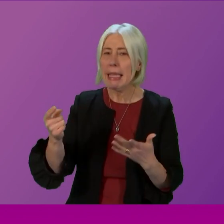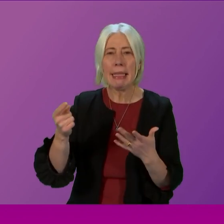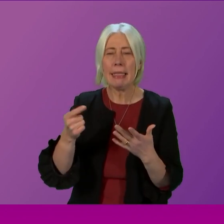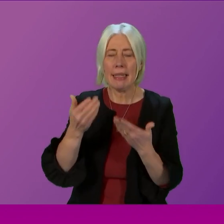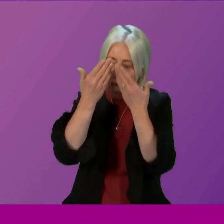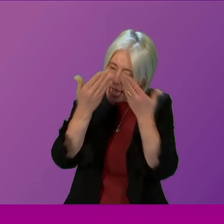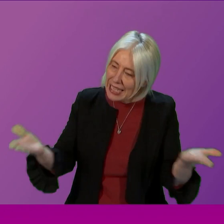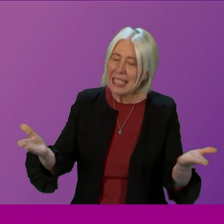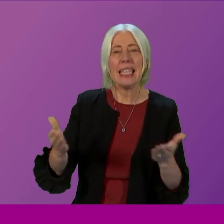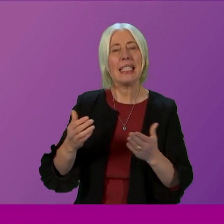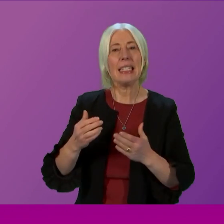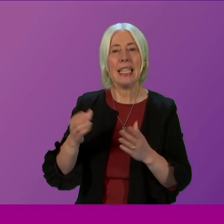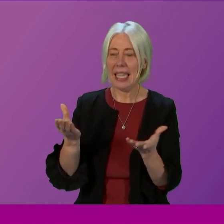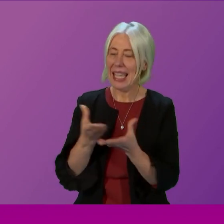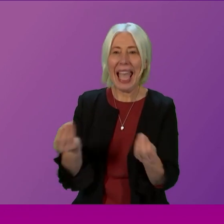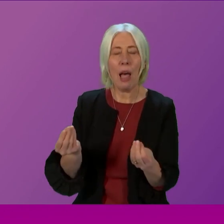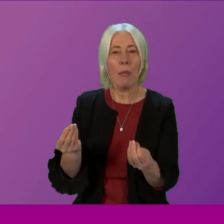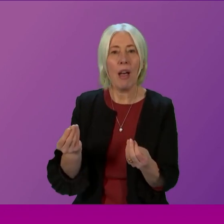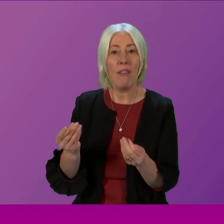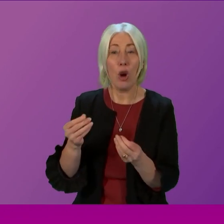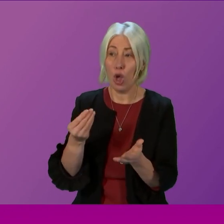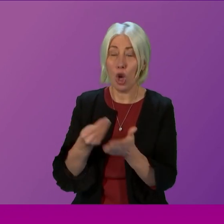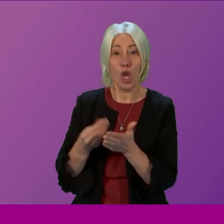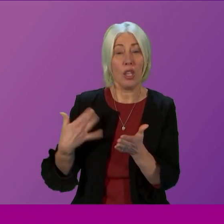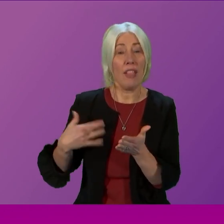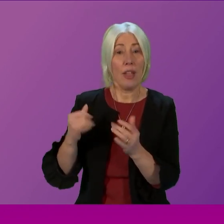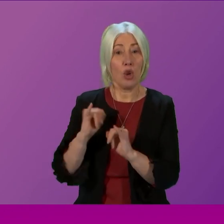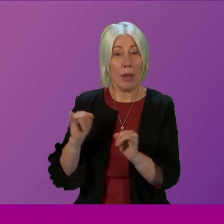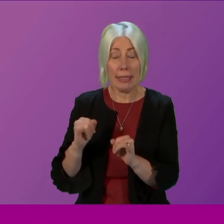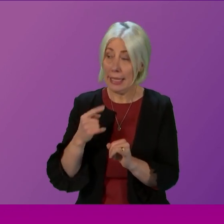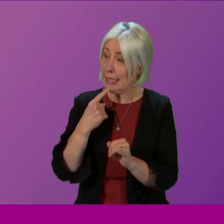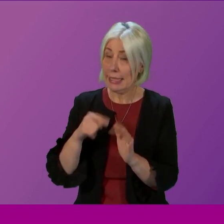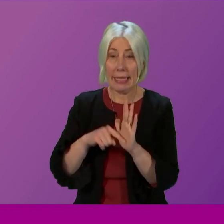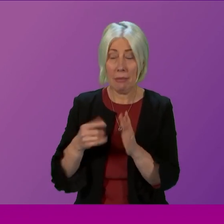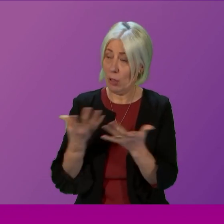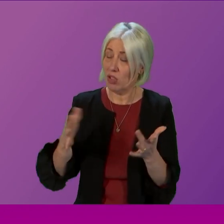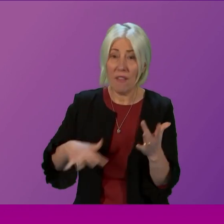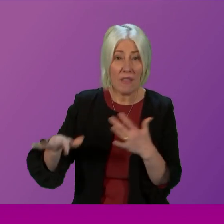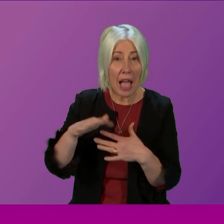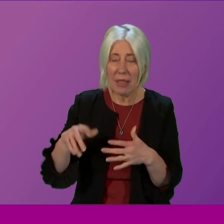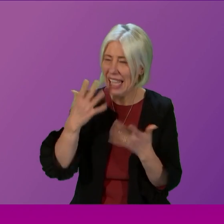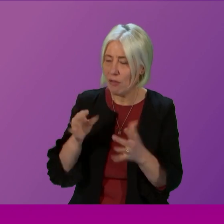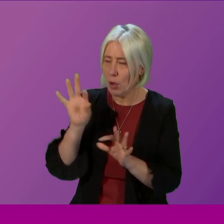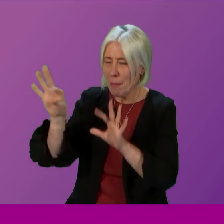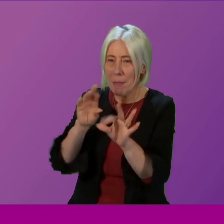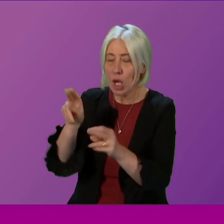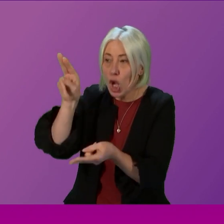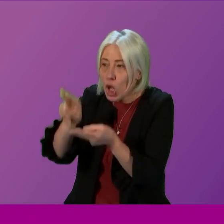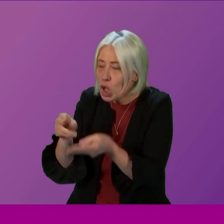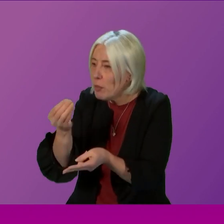crisis for Scotland’s most hard-pressed families. The research explains how many families have been compelled to select the cheapest food and drink that is available, rather than the